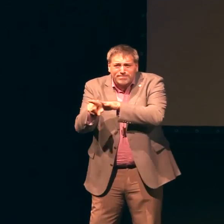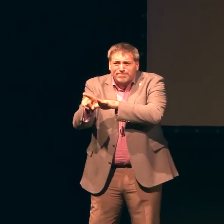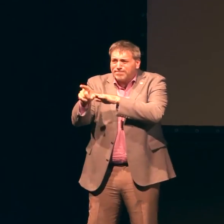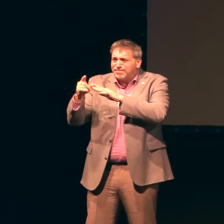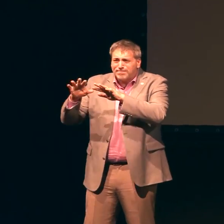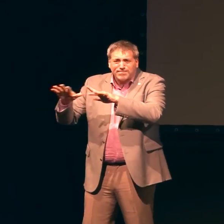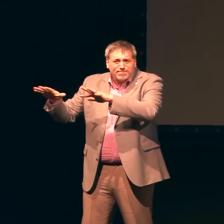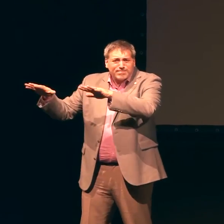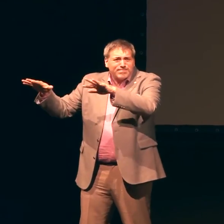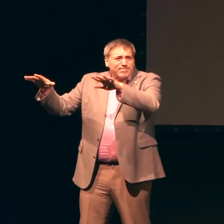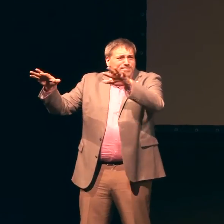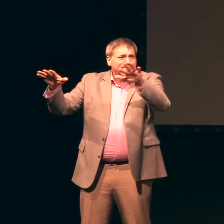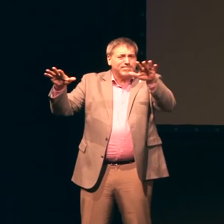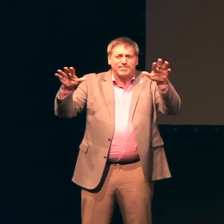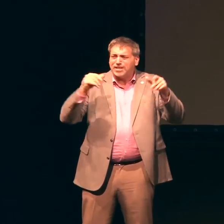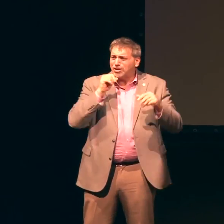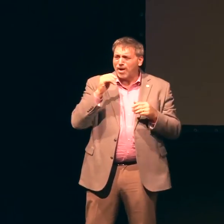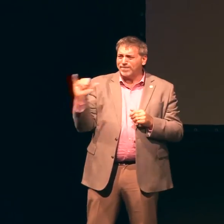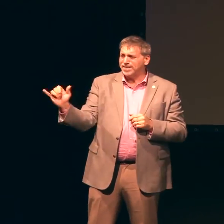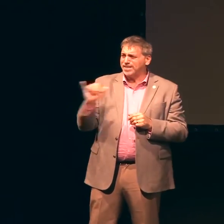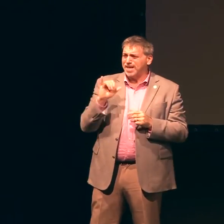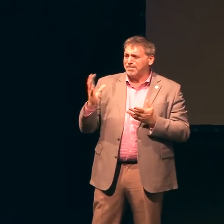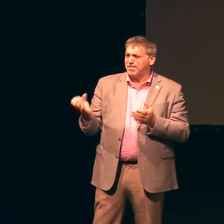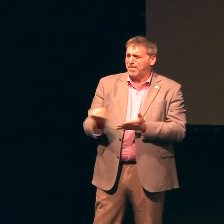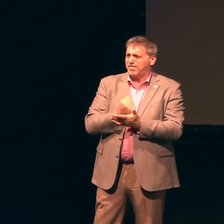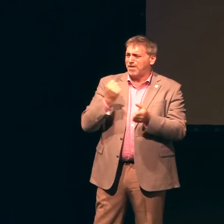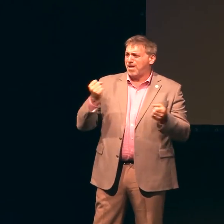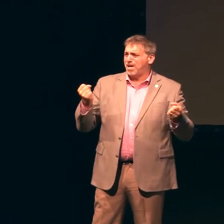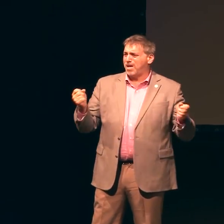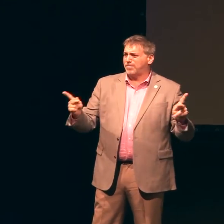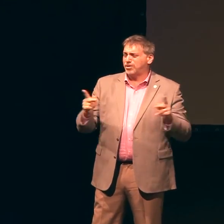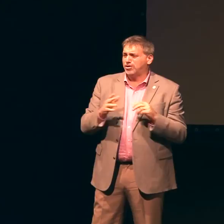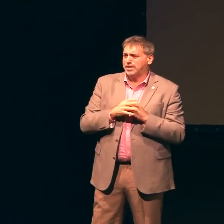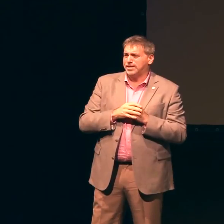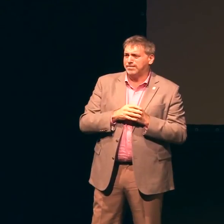experience, those who have been mainstreamed throughout the country may not